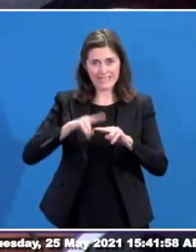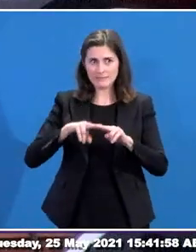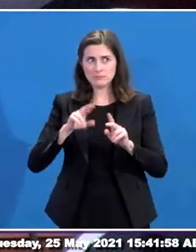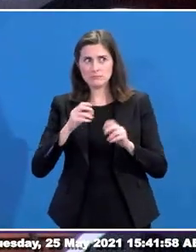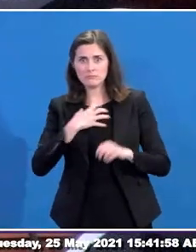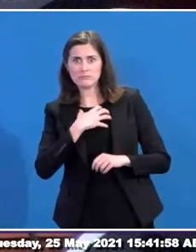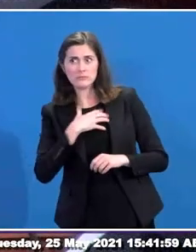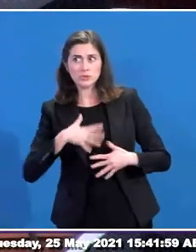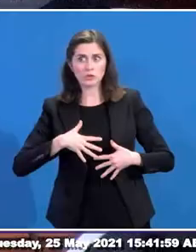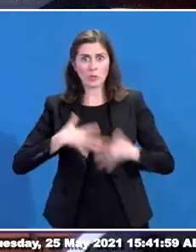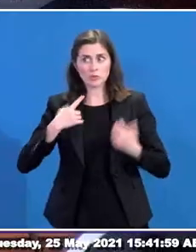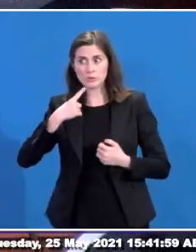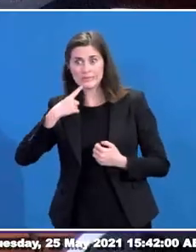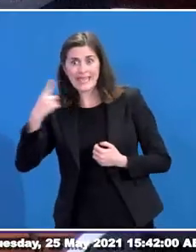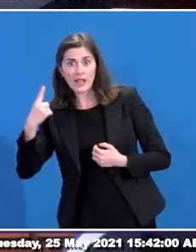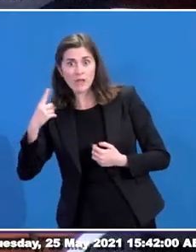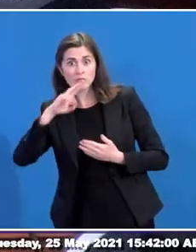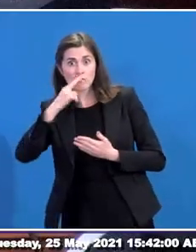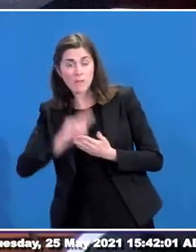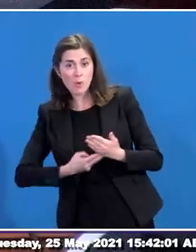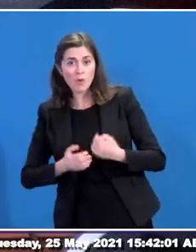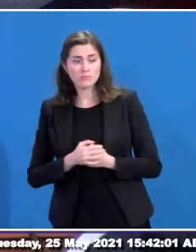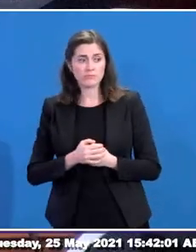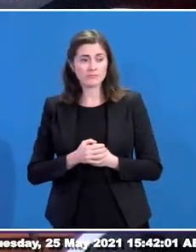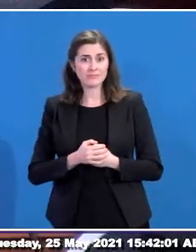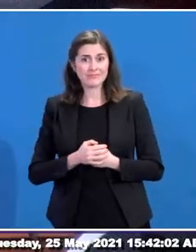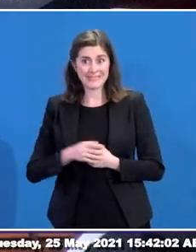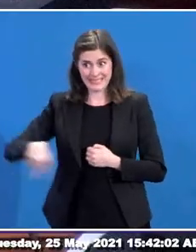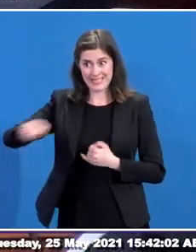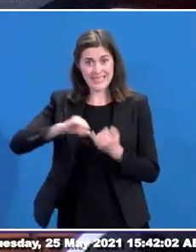There was a visible lack of trust in the house management, SP1.